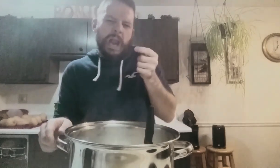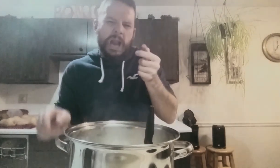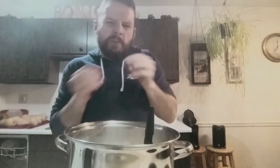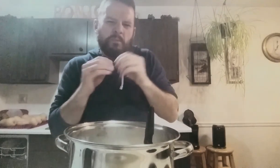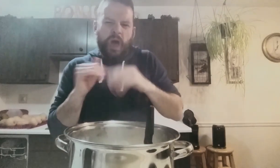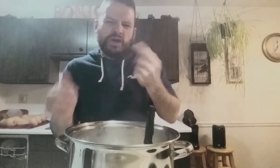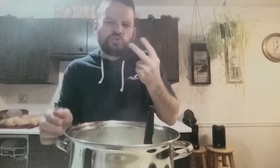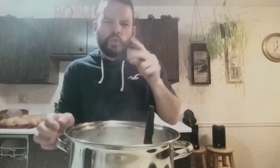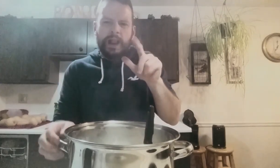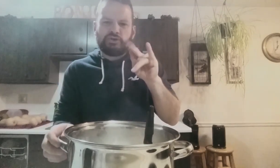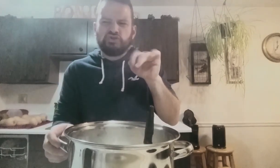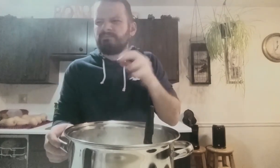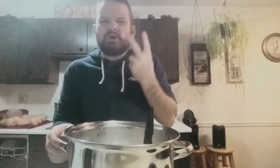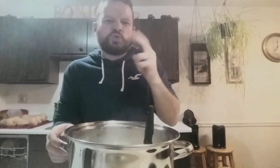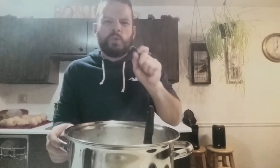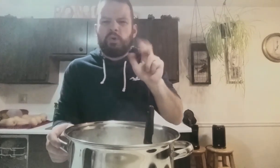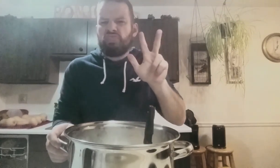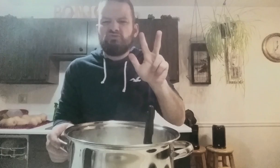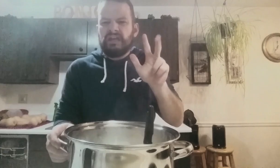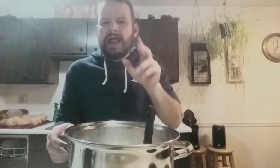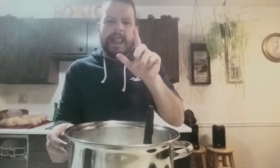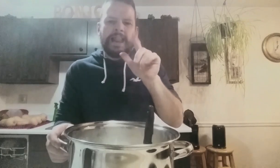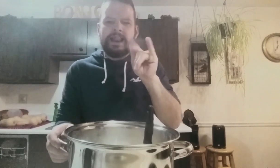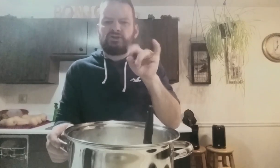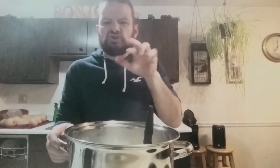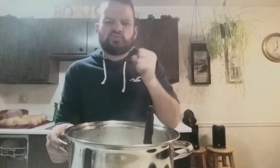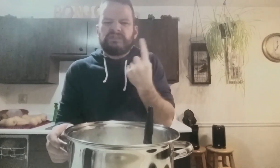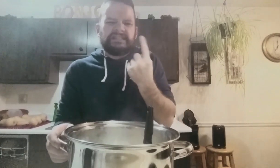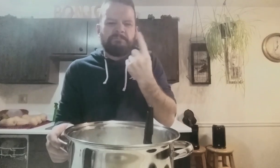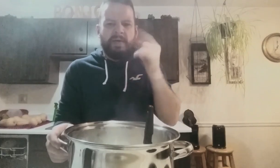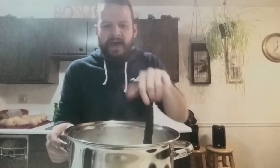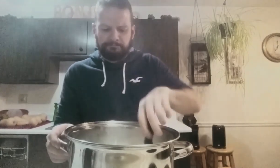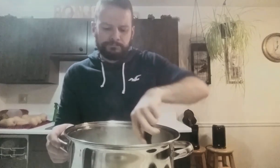Maybe a little more than 2 liters. 2.3 liters or something right there.